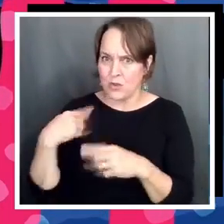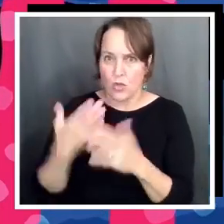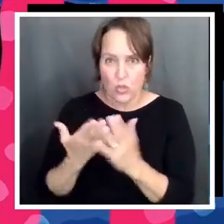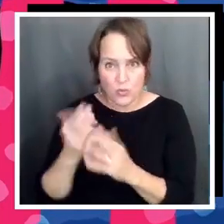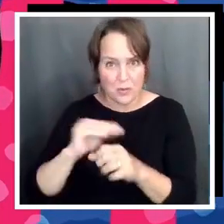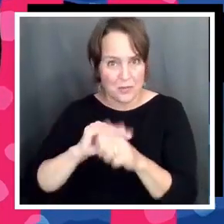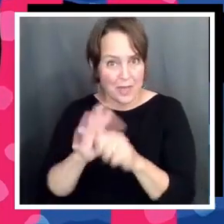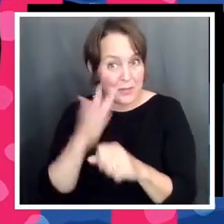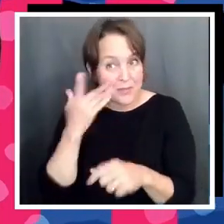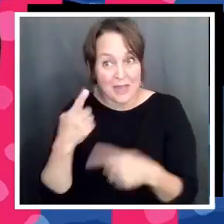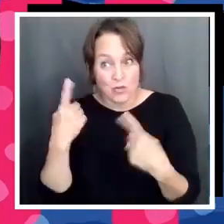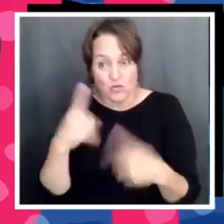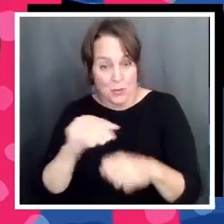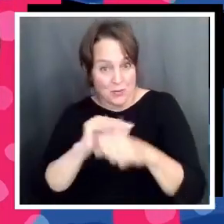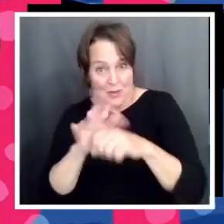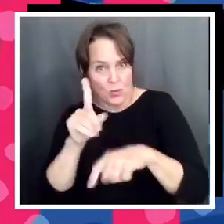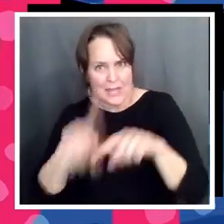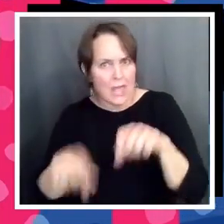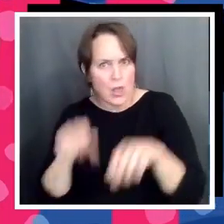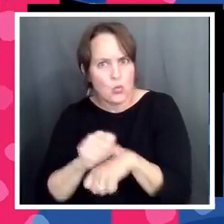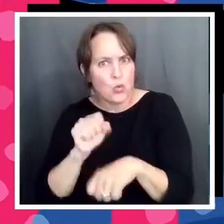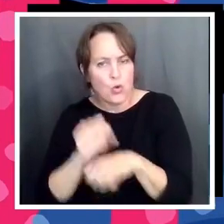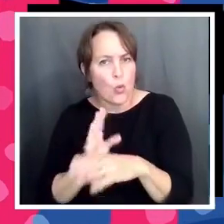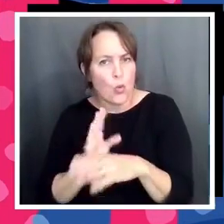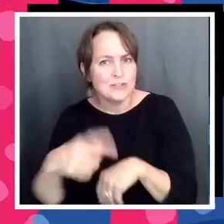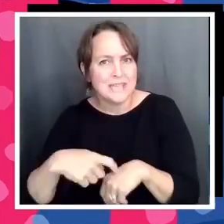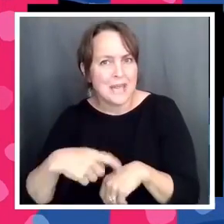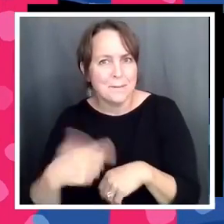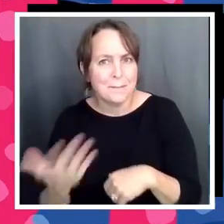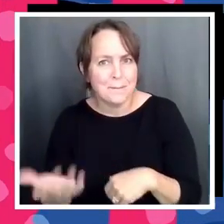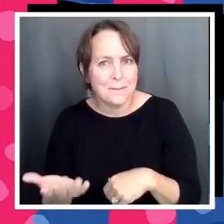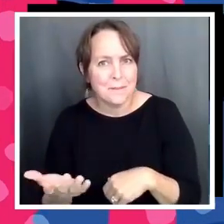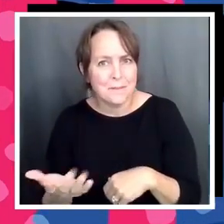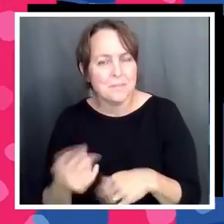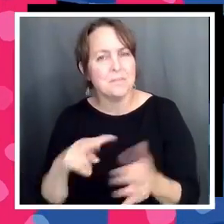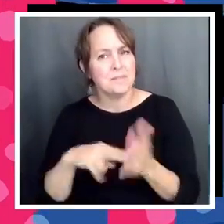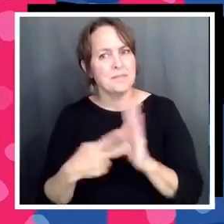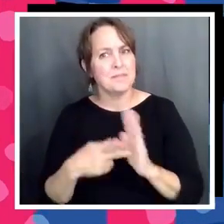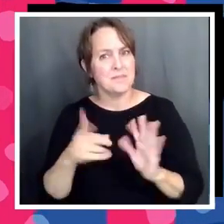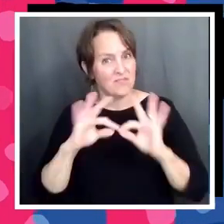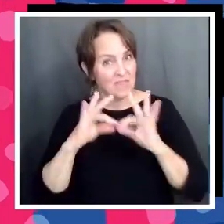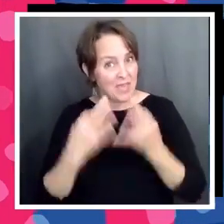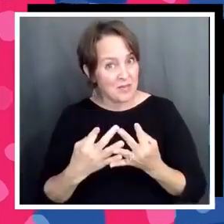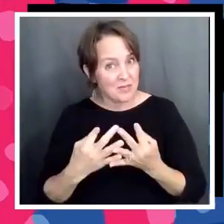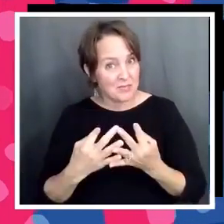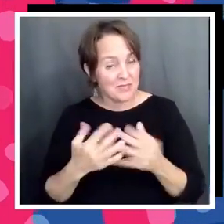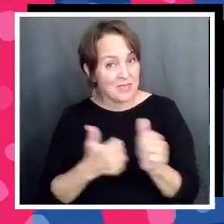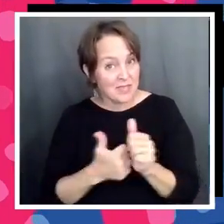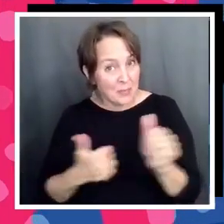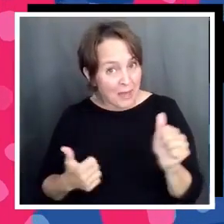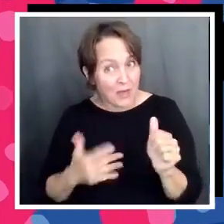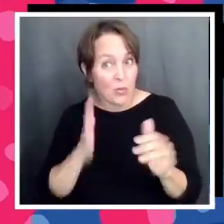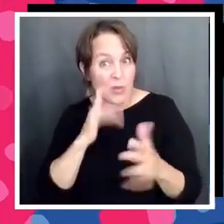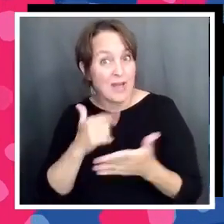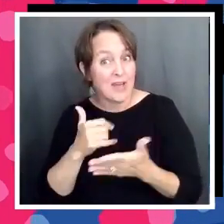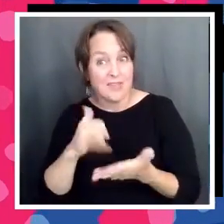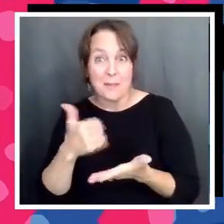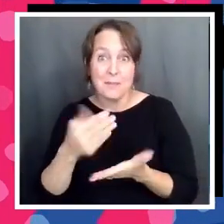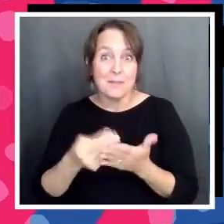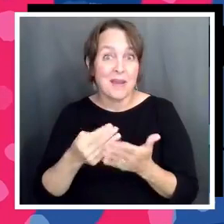FLIGHT ATTENDANT AND YOU WORK A